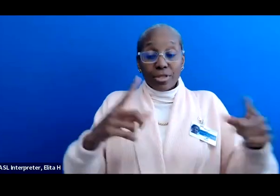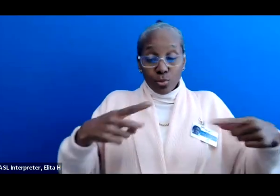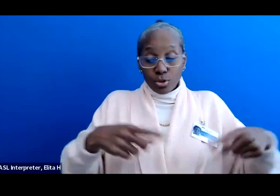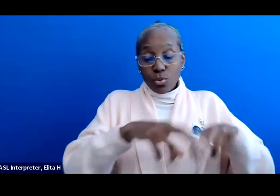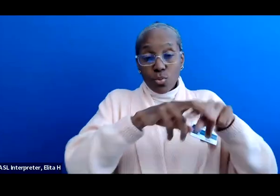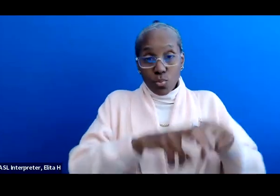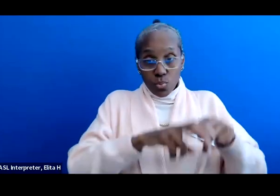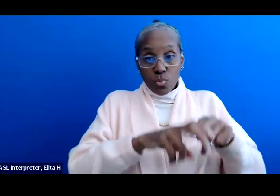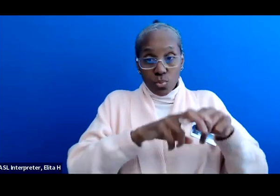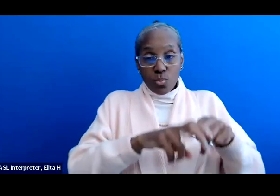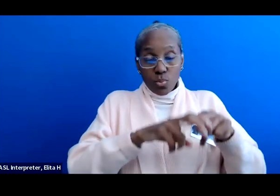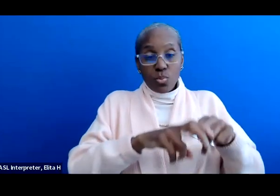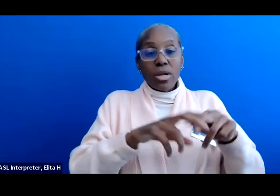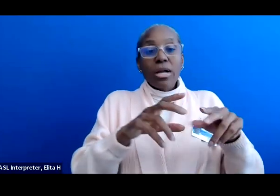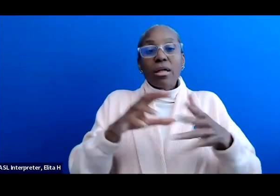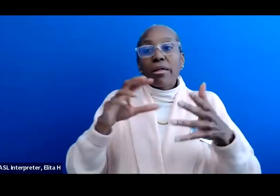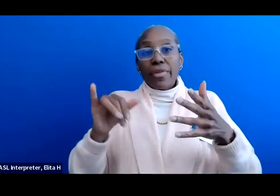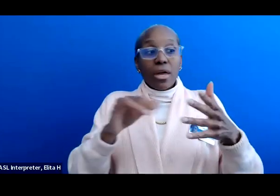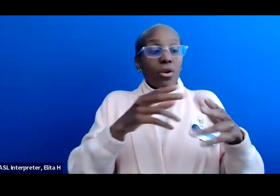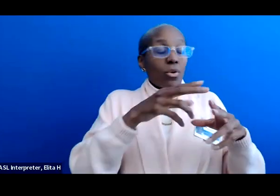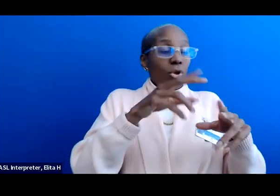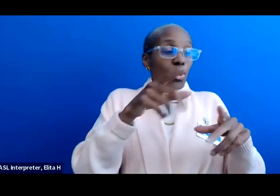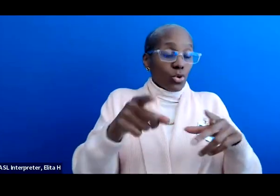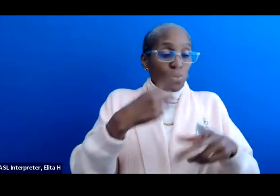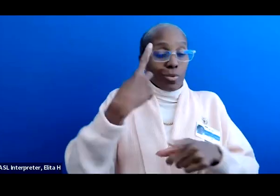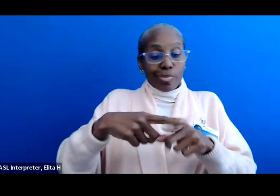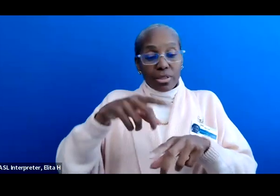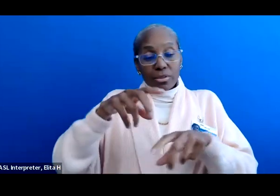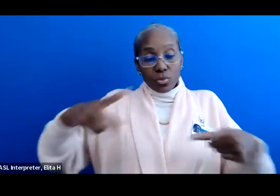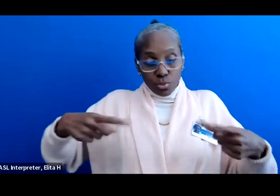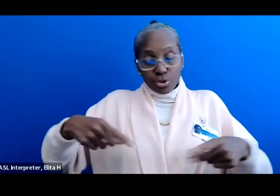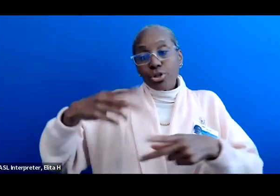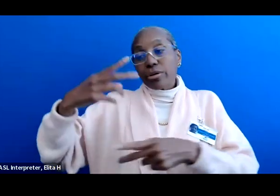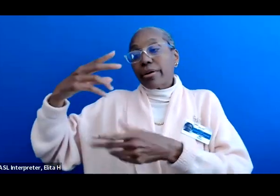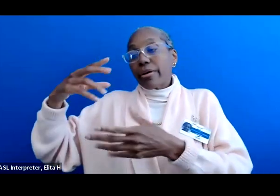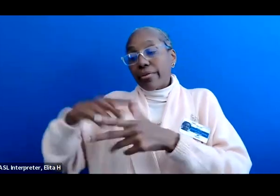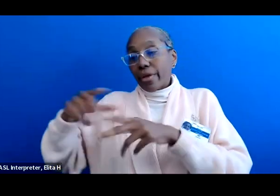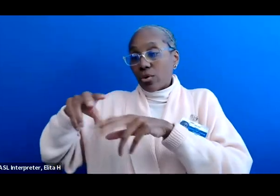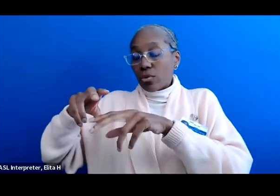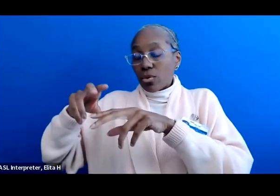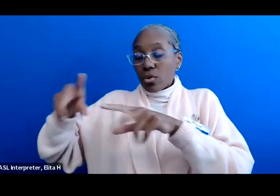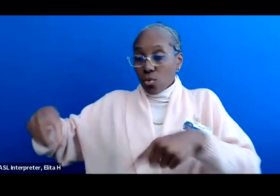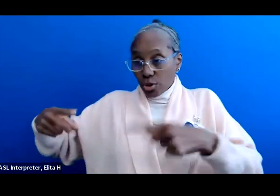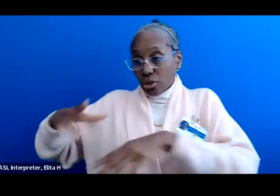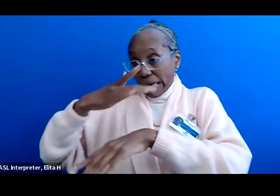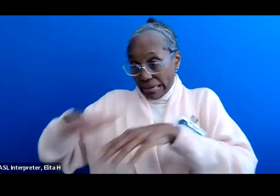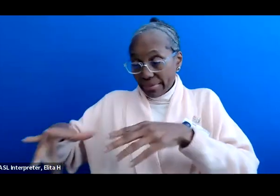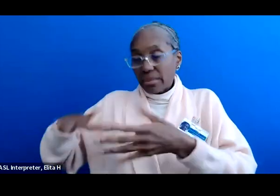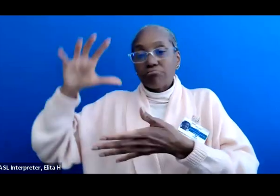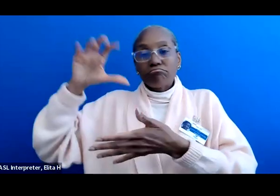so that that can be subtracted from your weight with the wheelchair. Then then you'll know what your weight is.